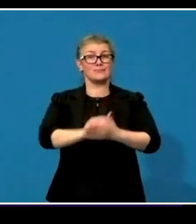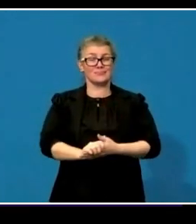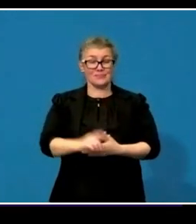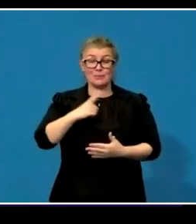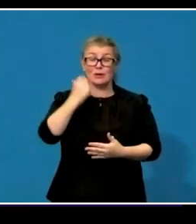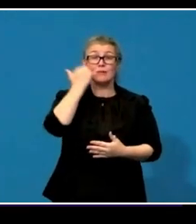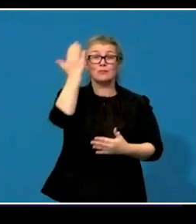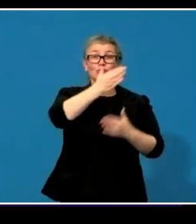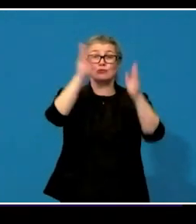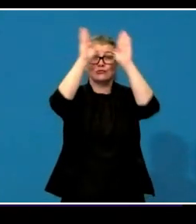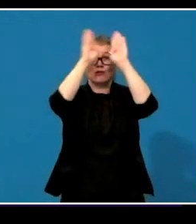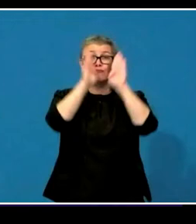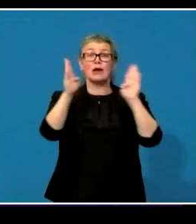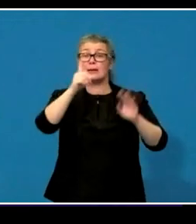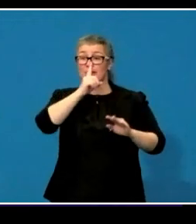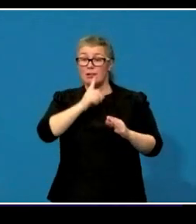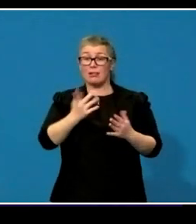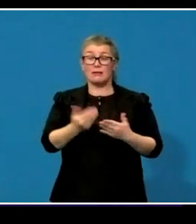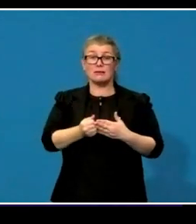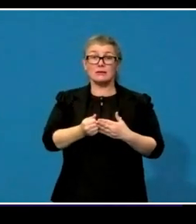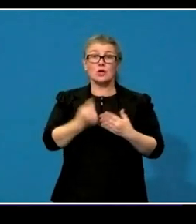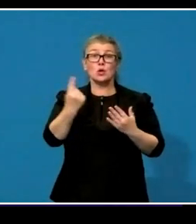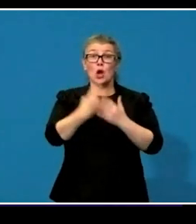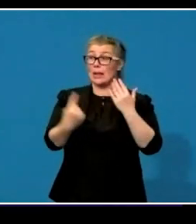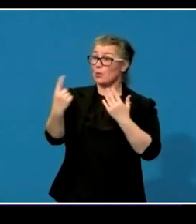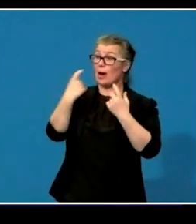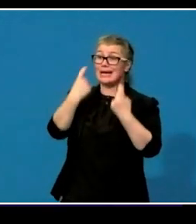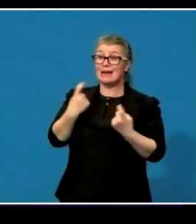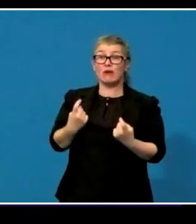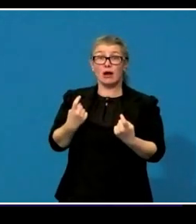by one - you know, the parent; it's given by the whole community.